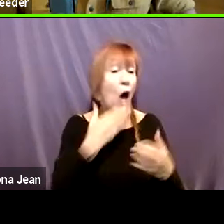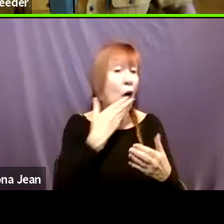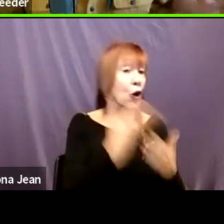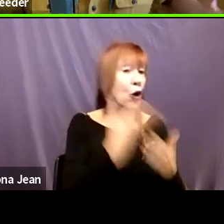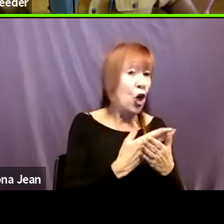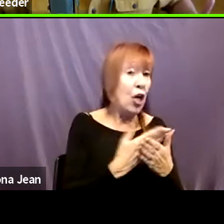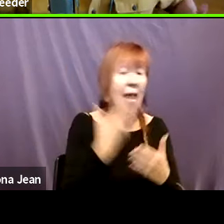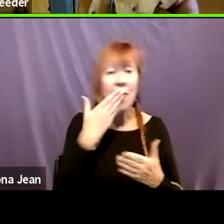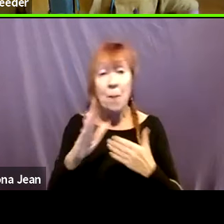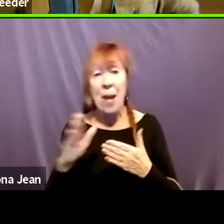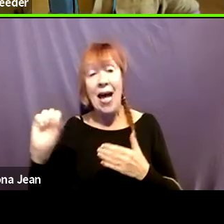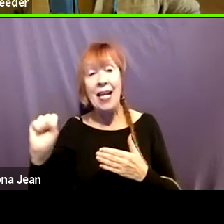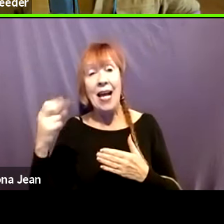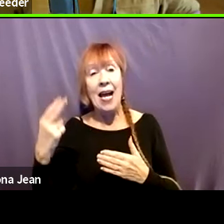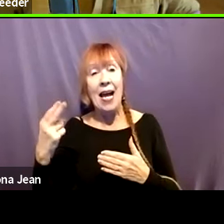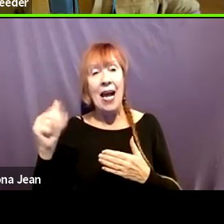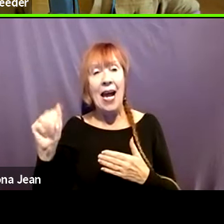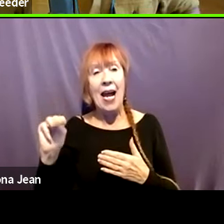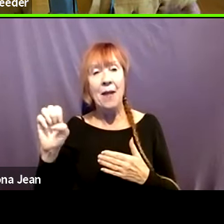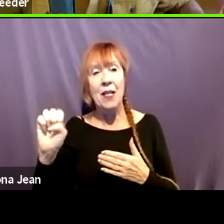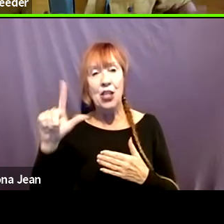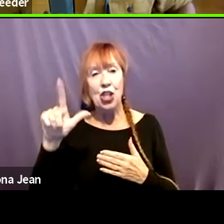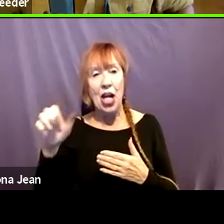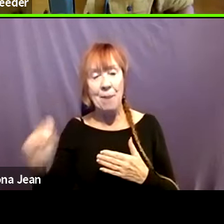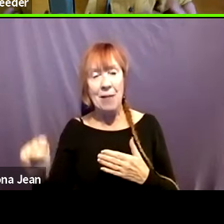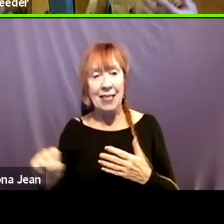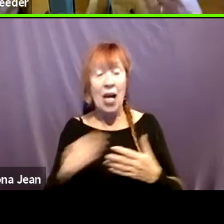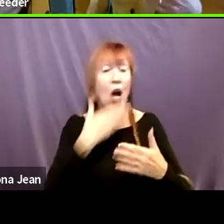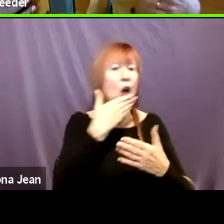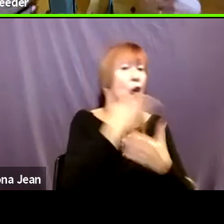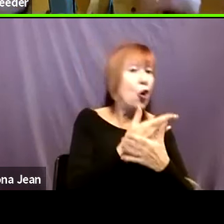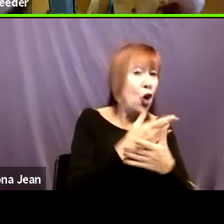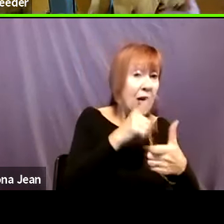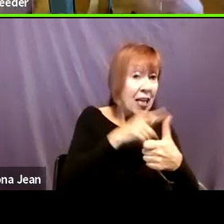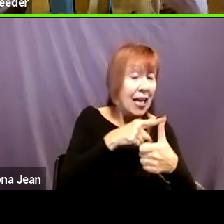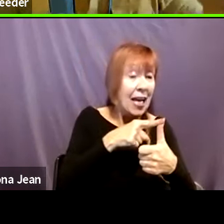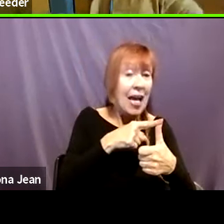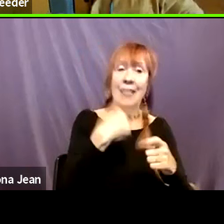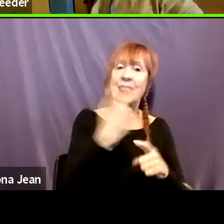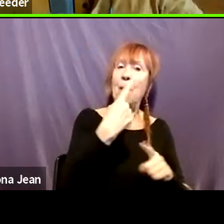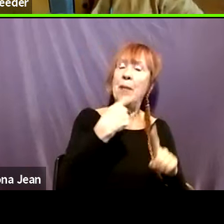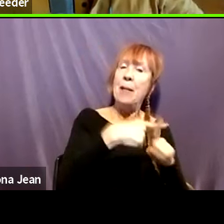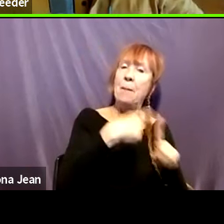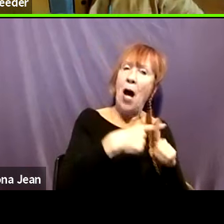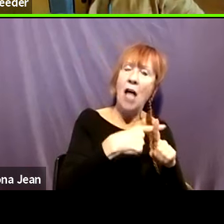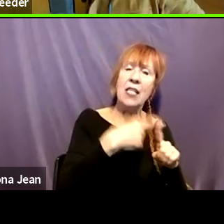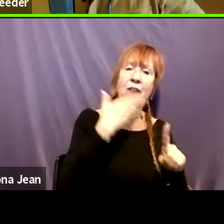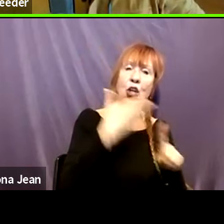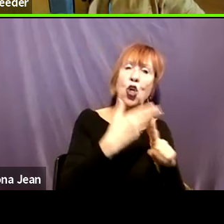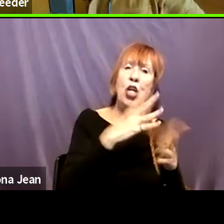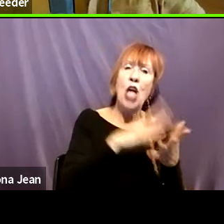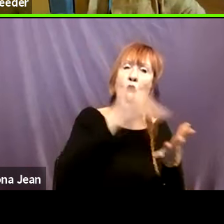I sent these questions to you guys early on. The good, is tell me something that you think is a good learning resource for writers.